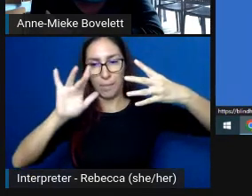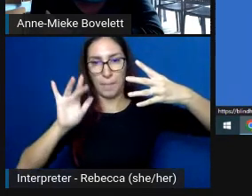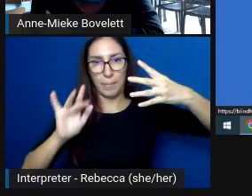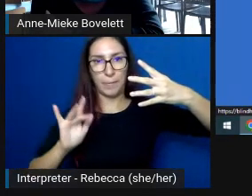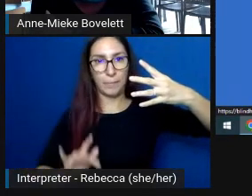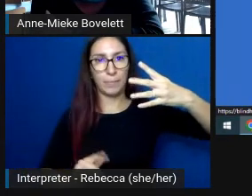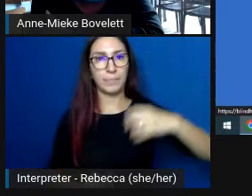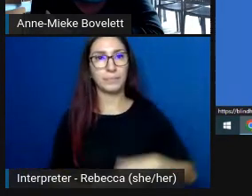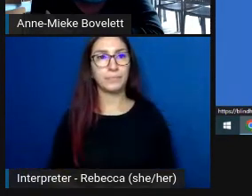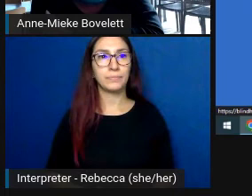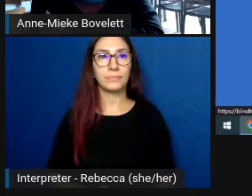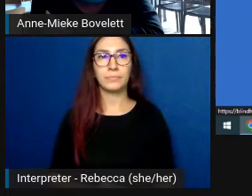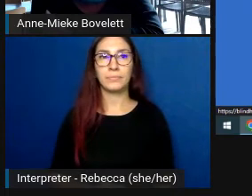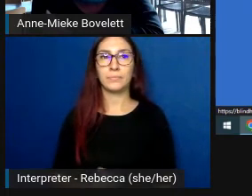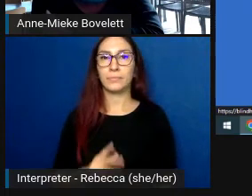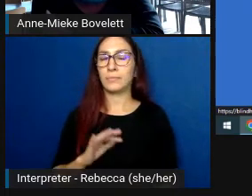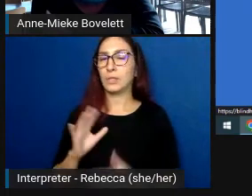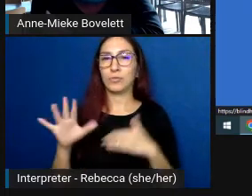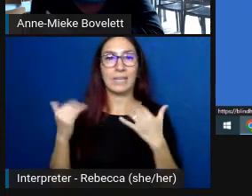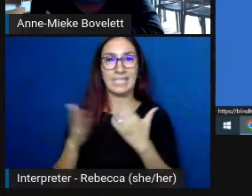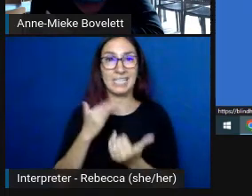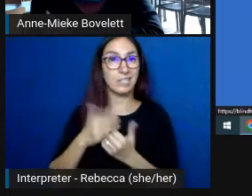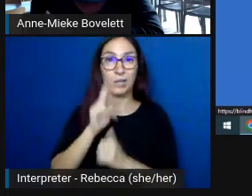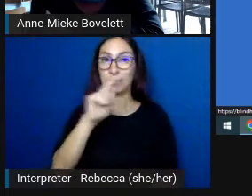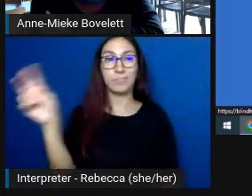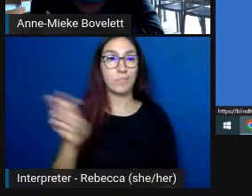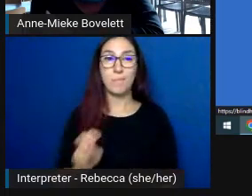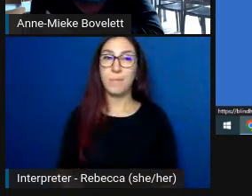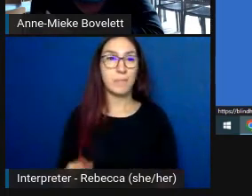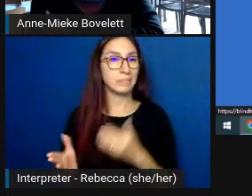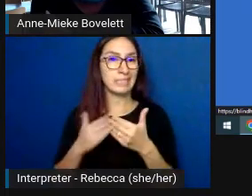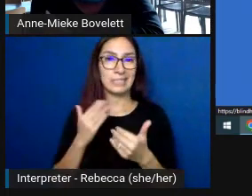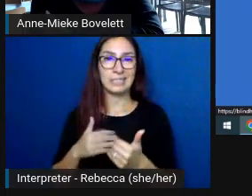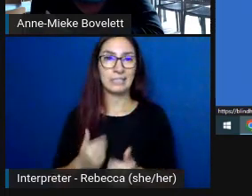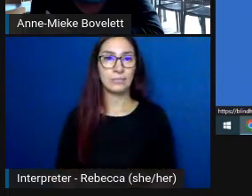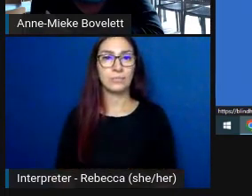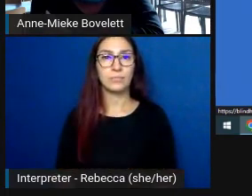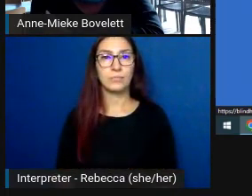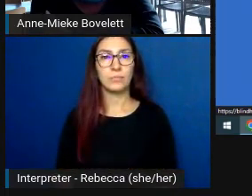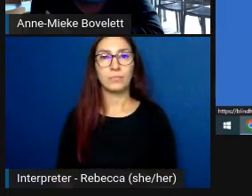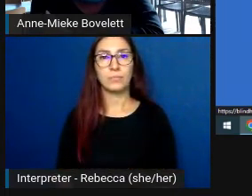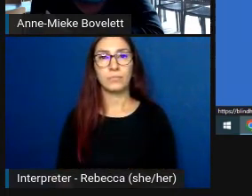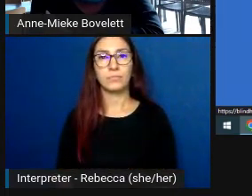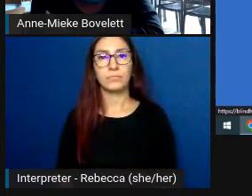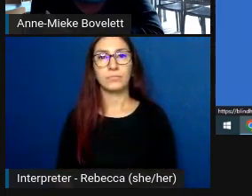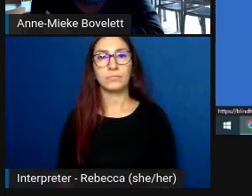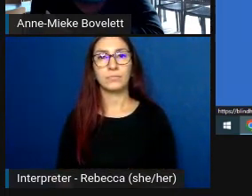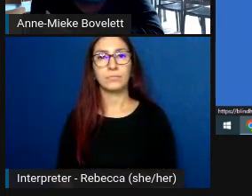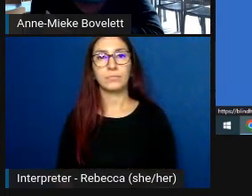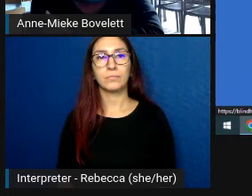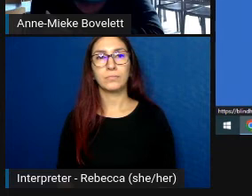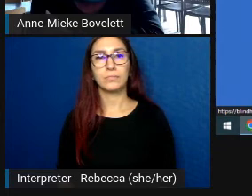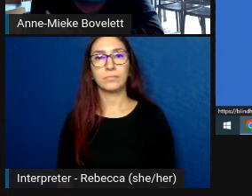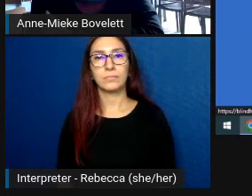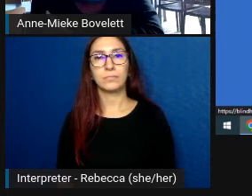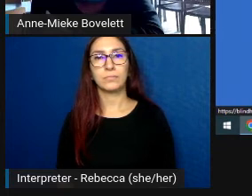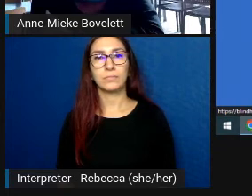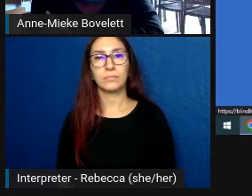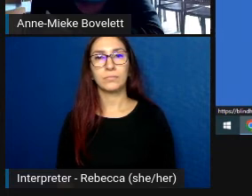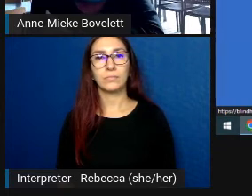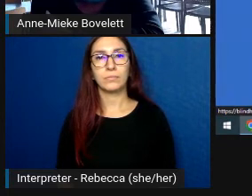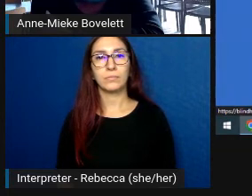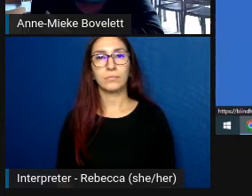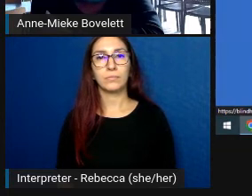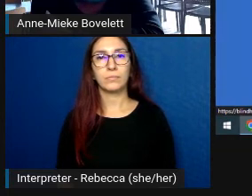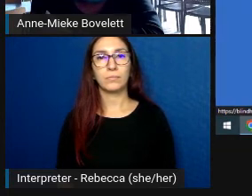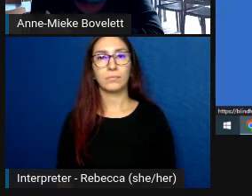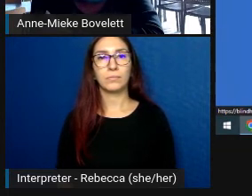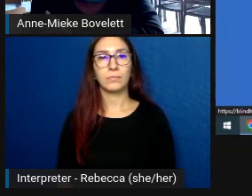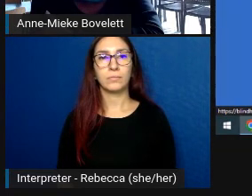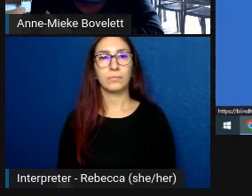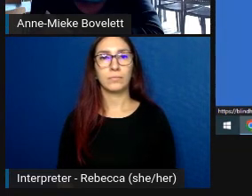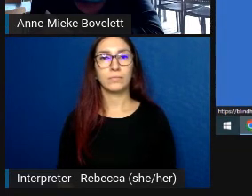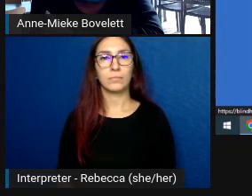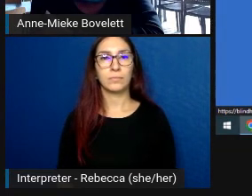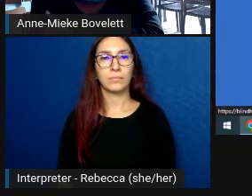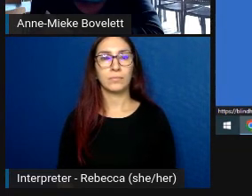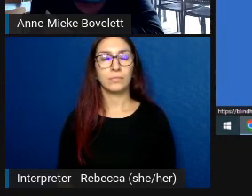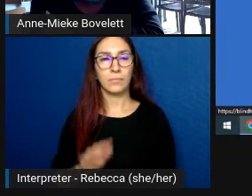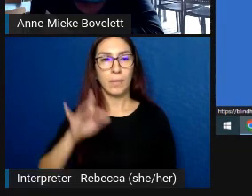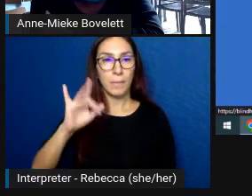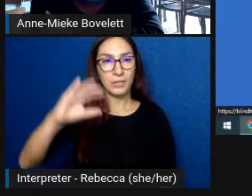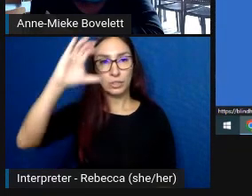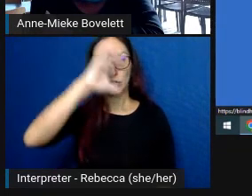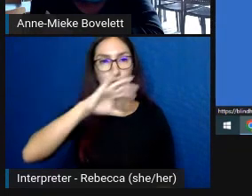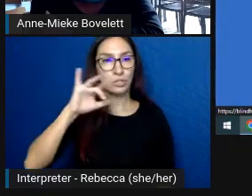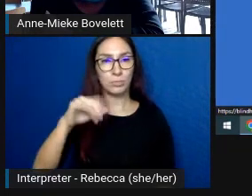[screen reader]